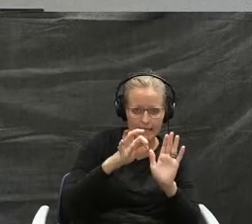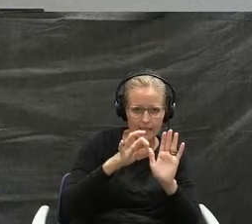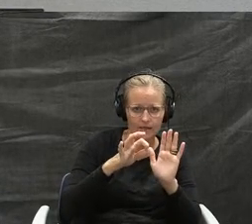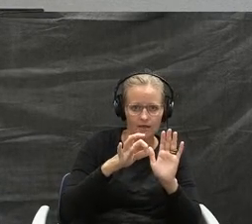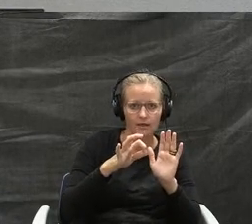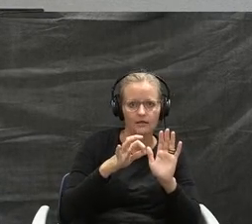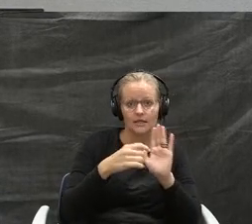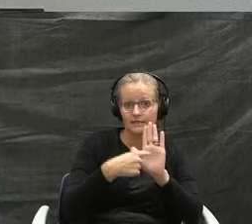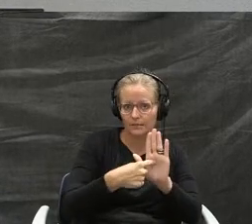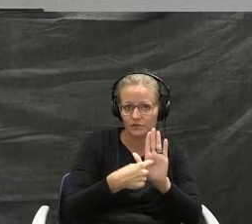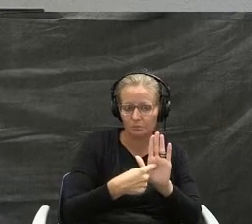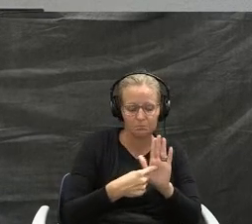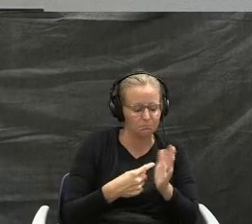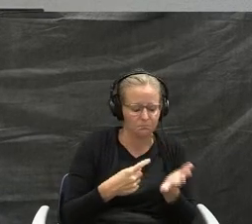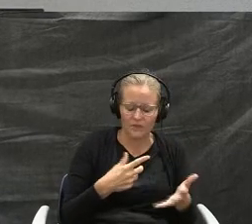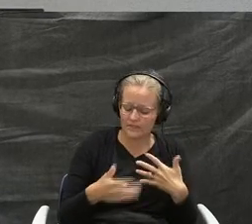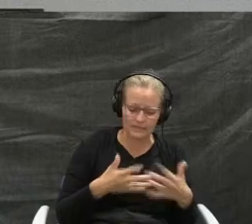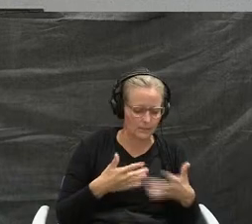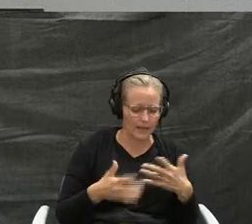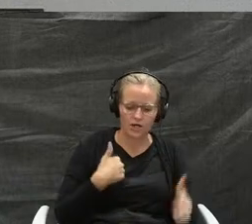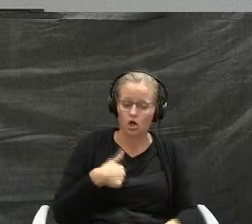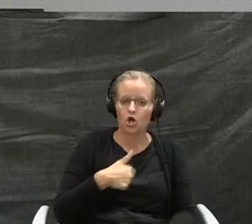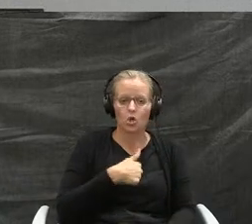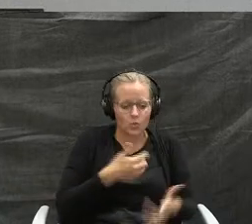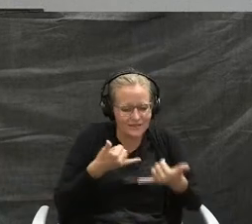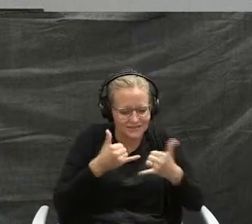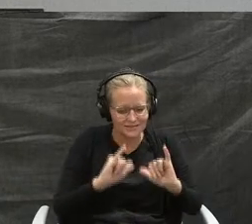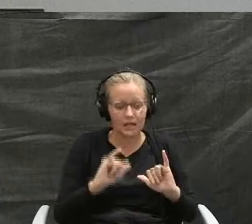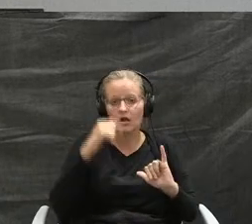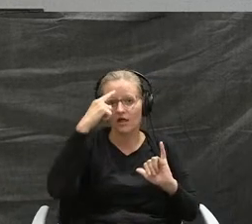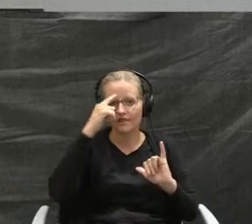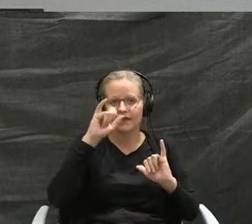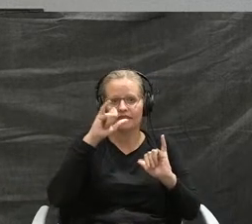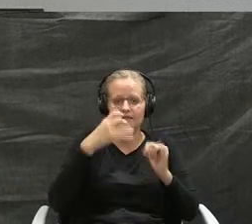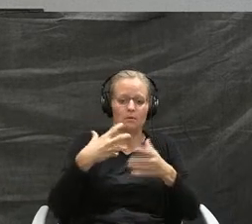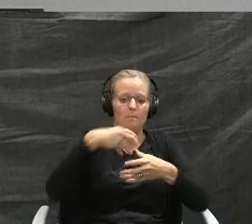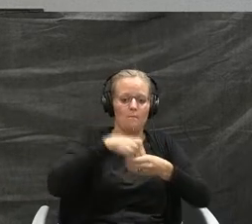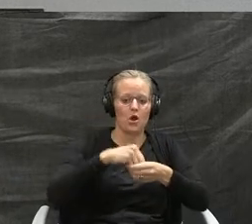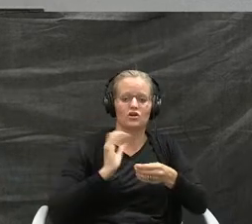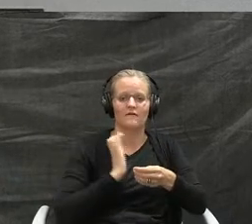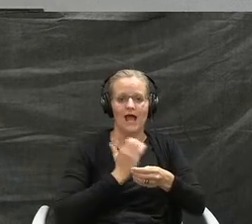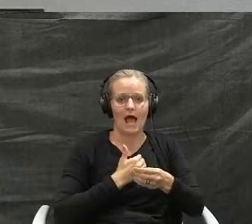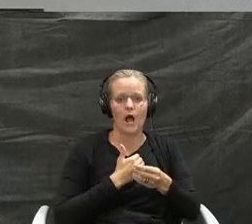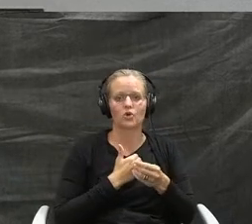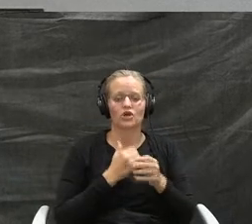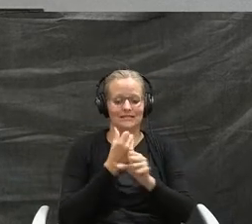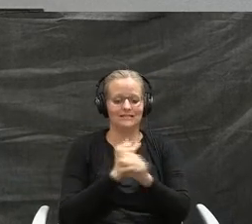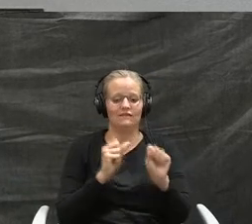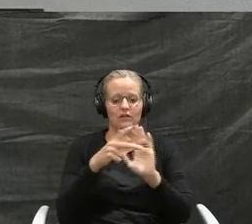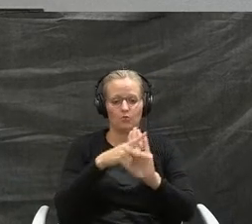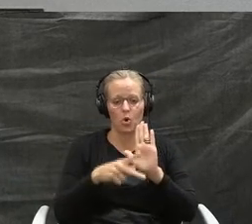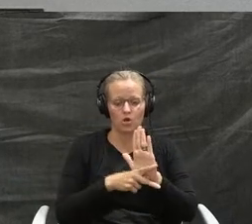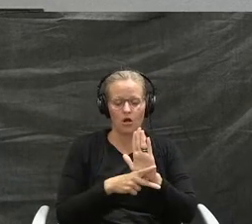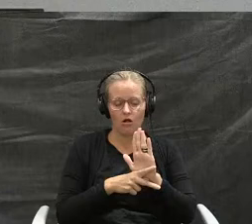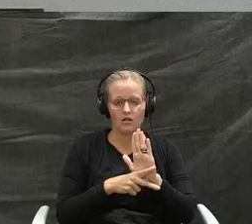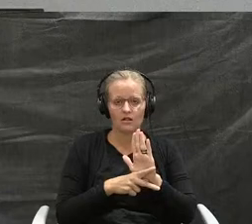it's an important element of our safety protocols. As you will see here as I go through this, it we're making sure.